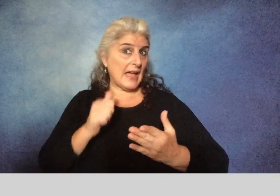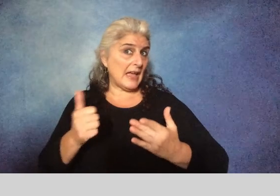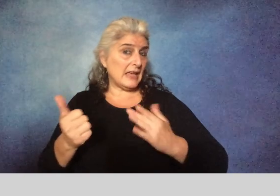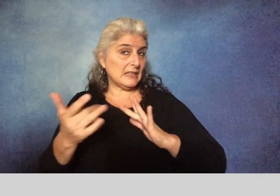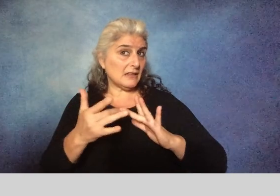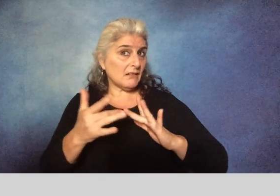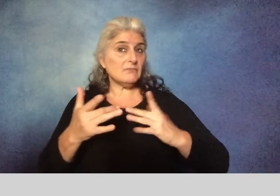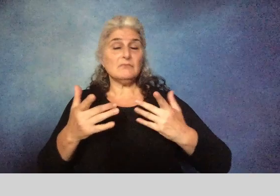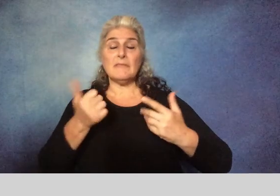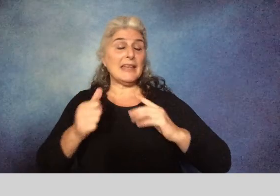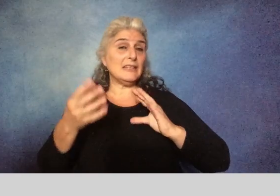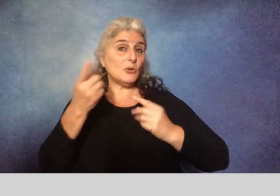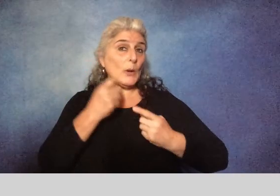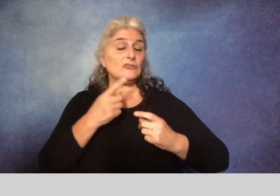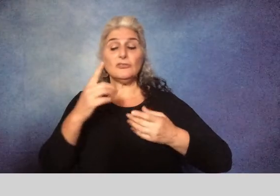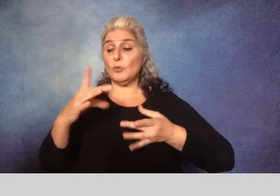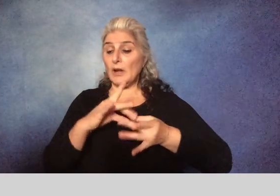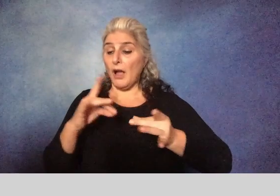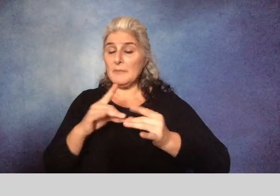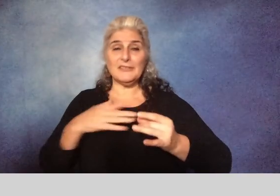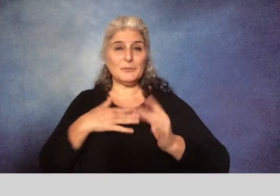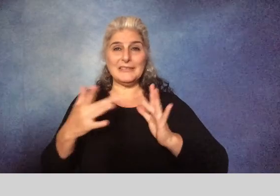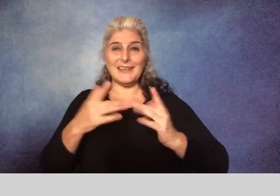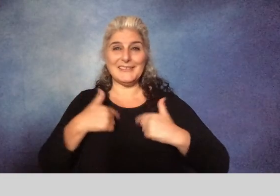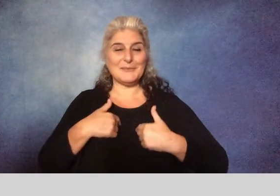using the contact information listed here. Happy listening.